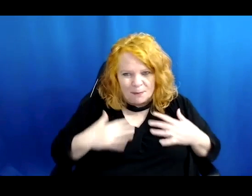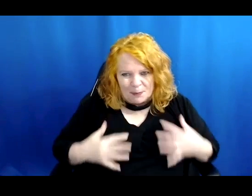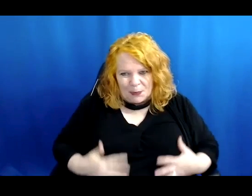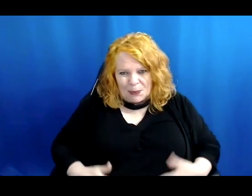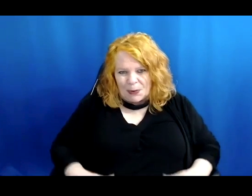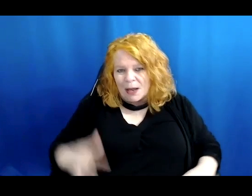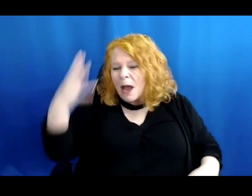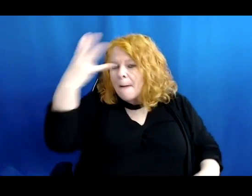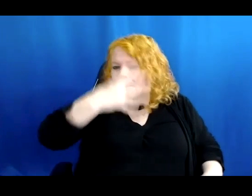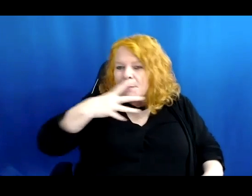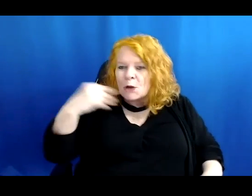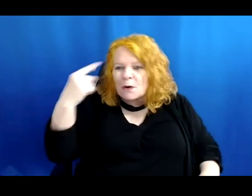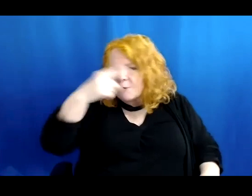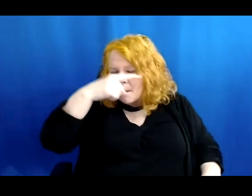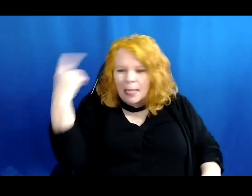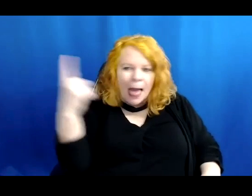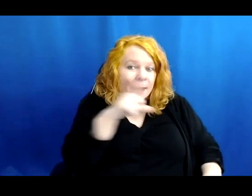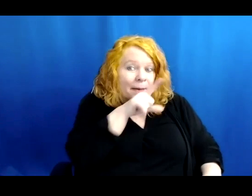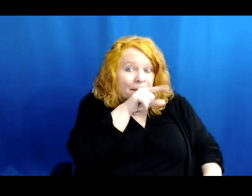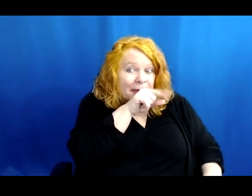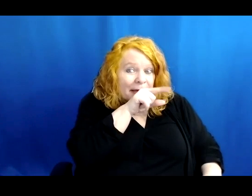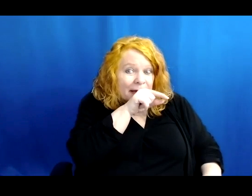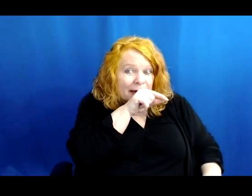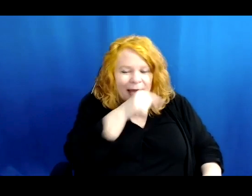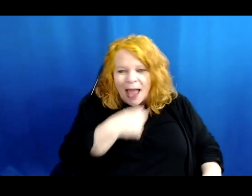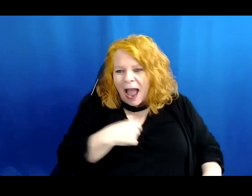beak.” “I am Beautiful Betty Bird.” Wow!